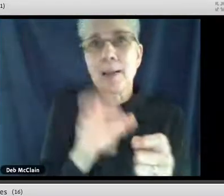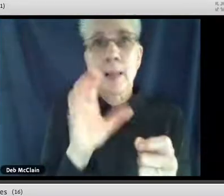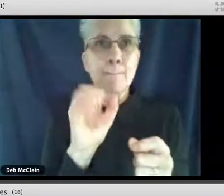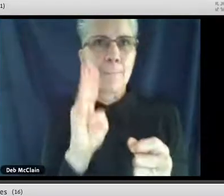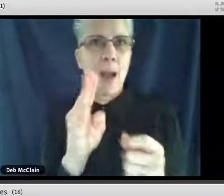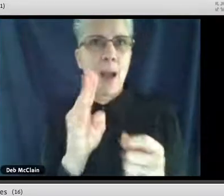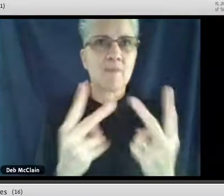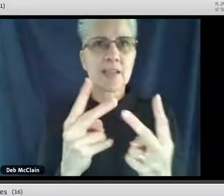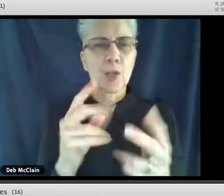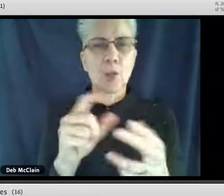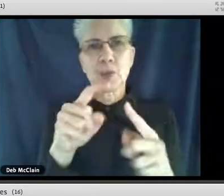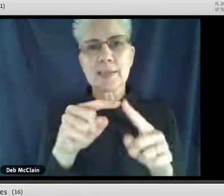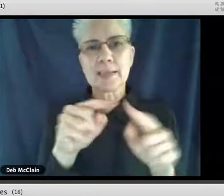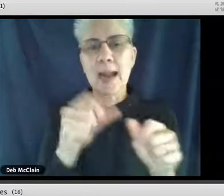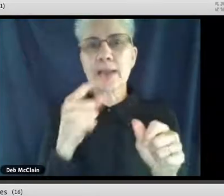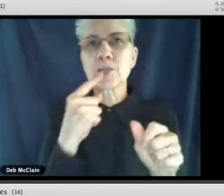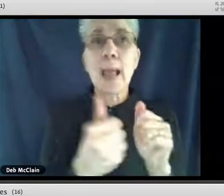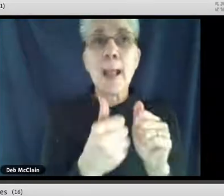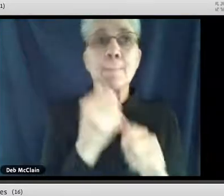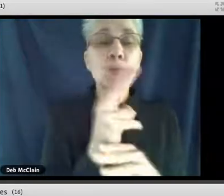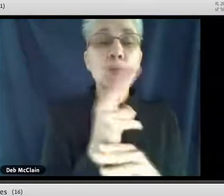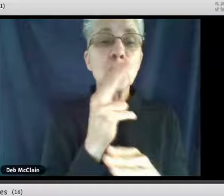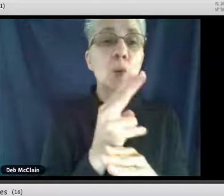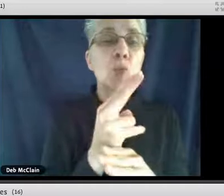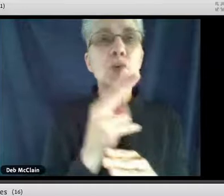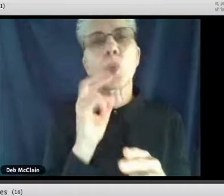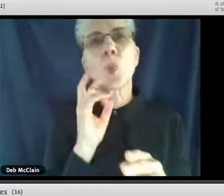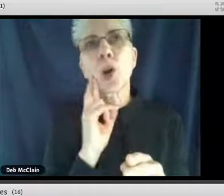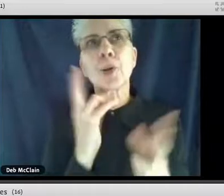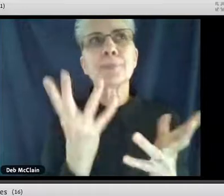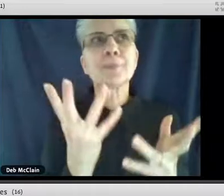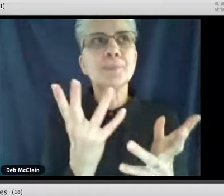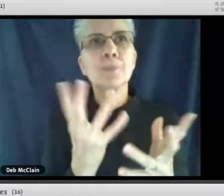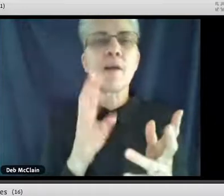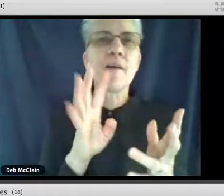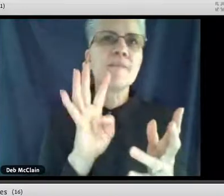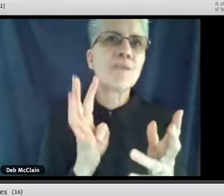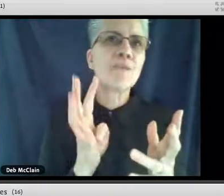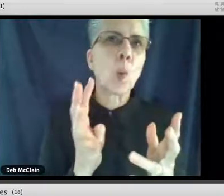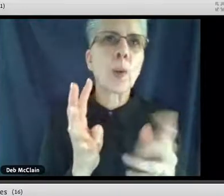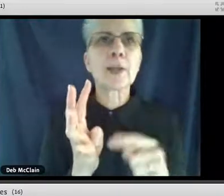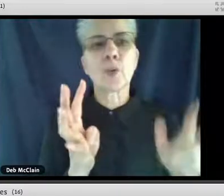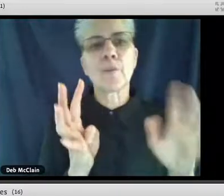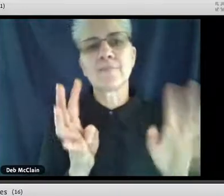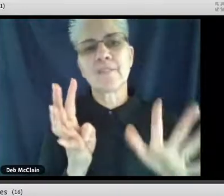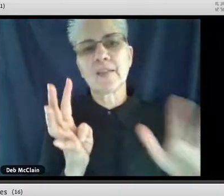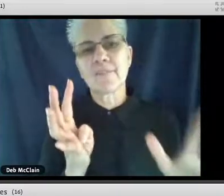It's going to say, like, "Majority of the site visitors were 40 to 55-year-old women.